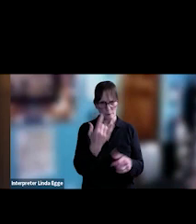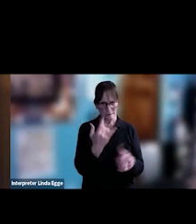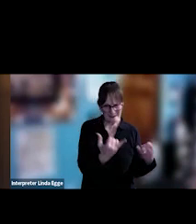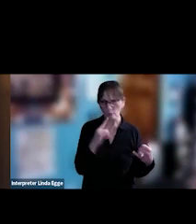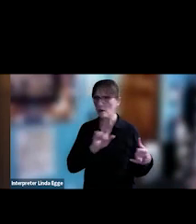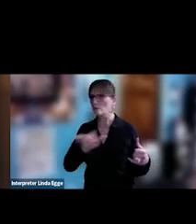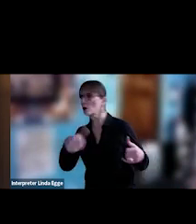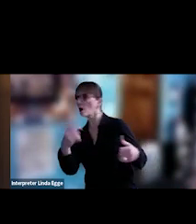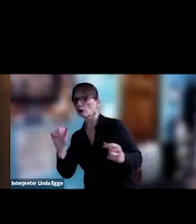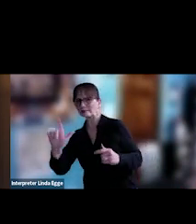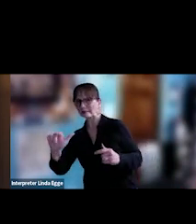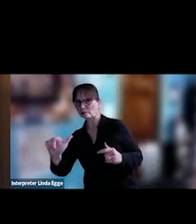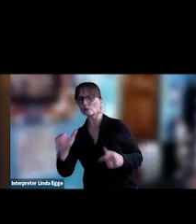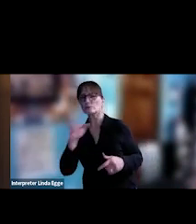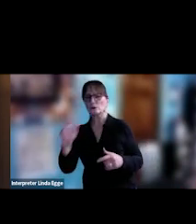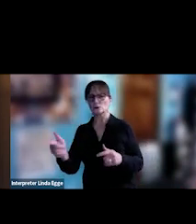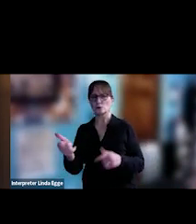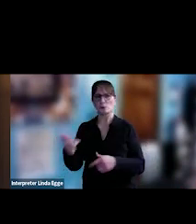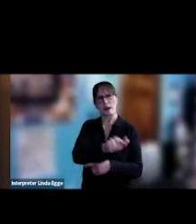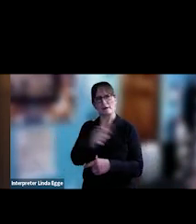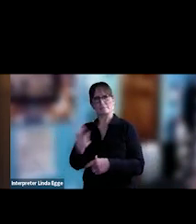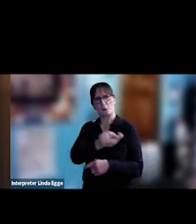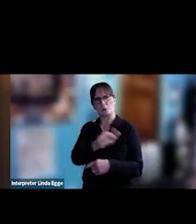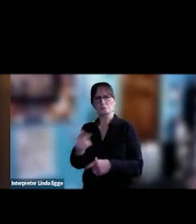you can go shift back and forth between them.